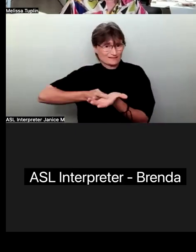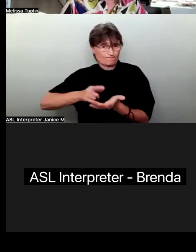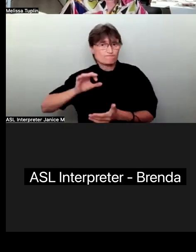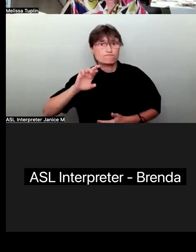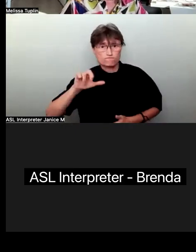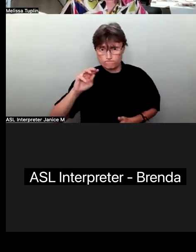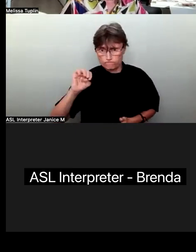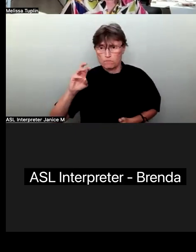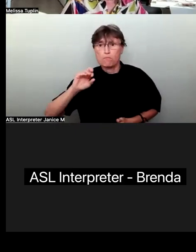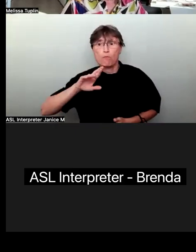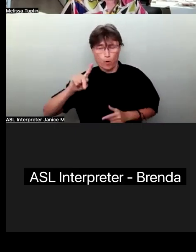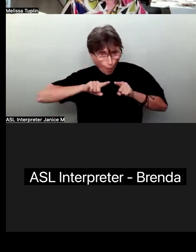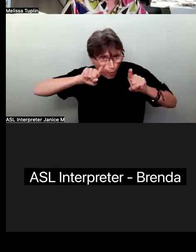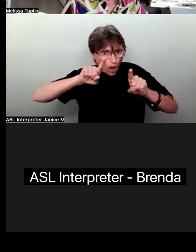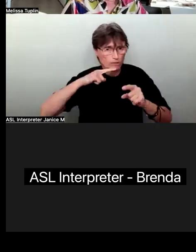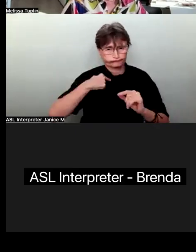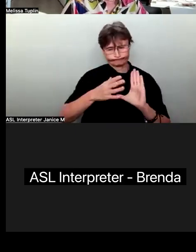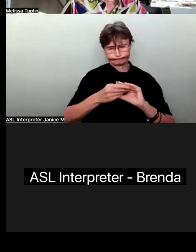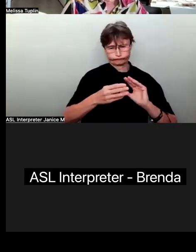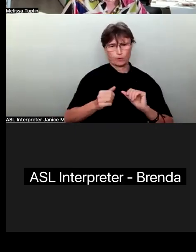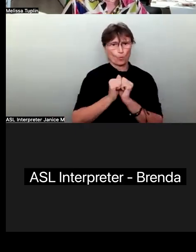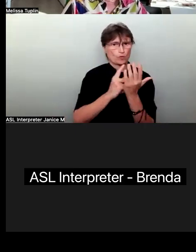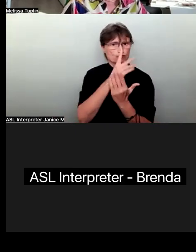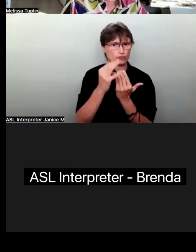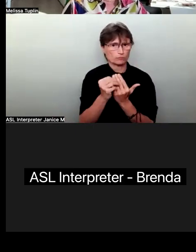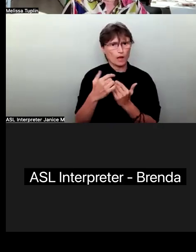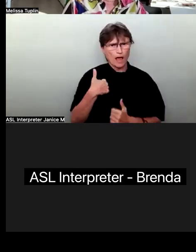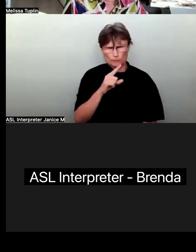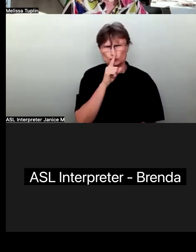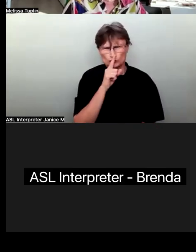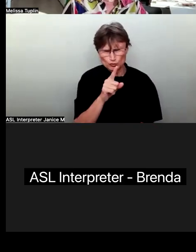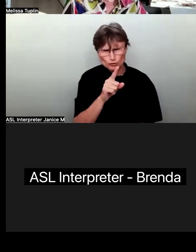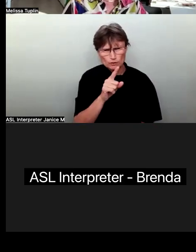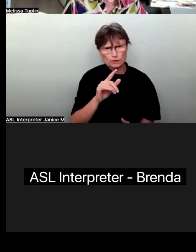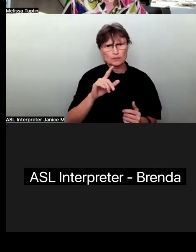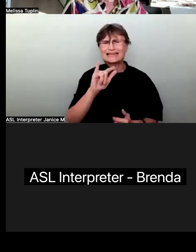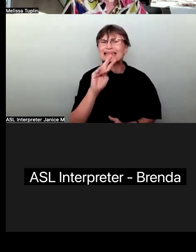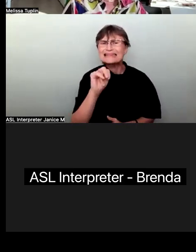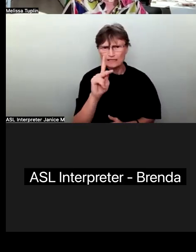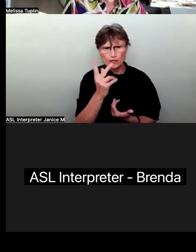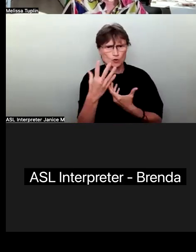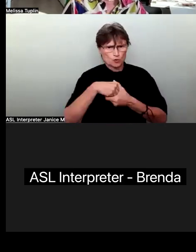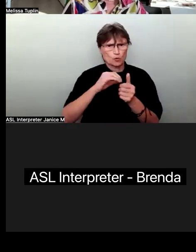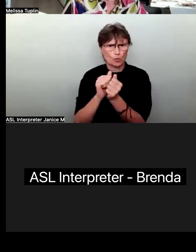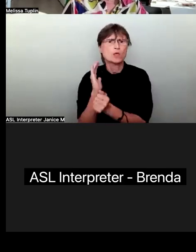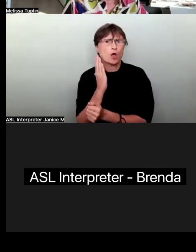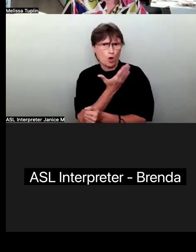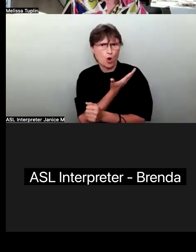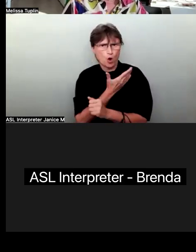and I believe a member of the team has shared a link to the framework in the chat as well.